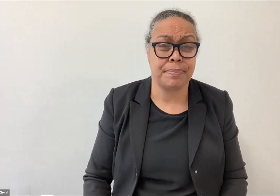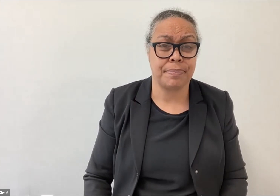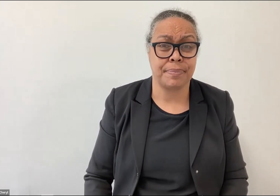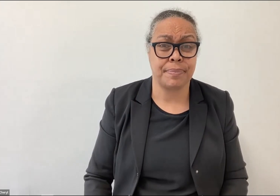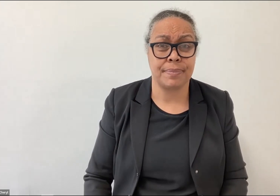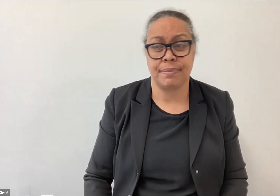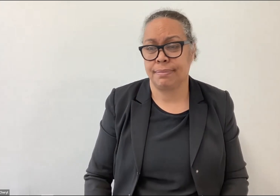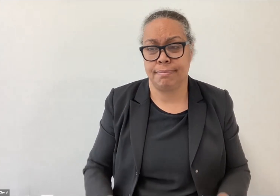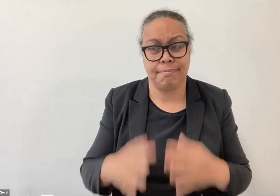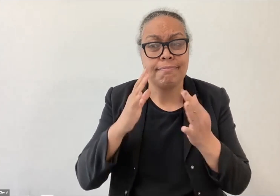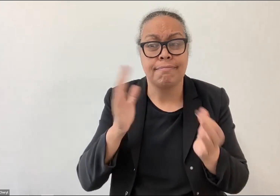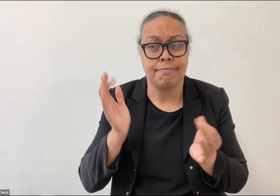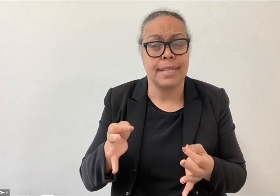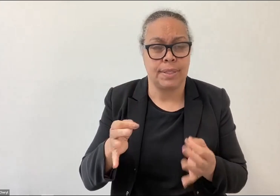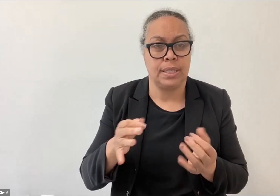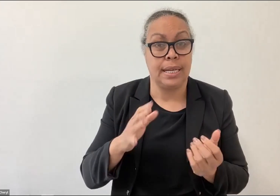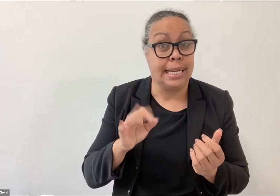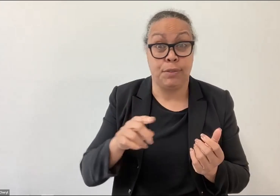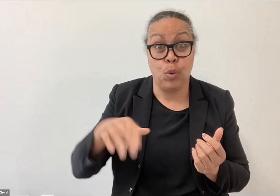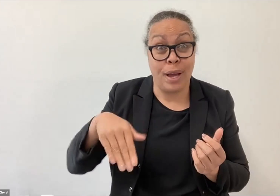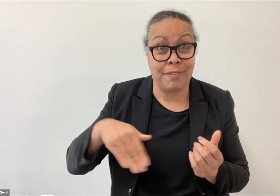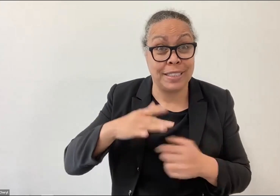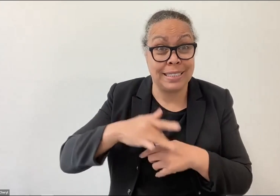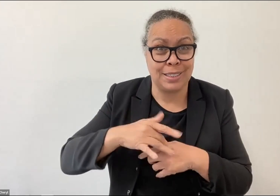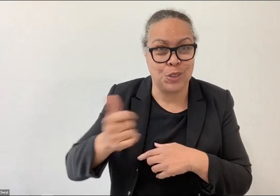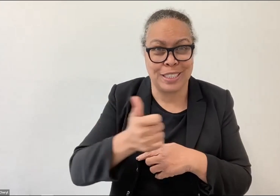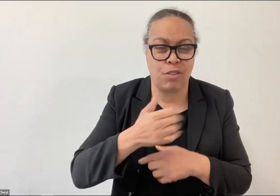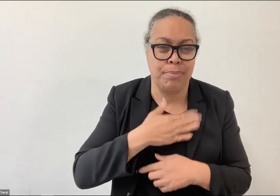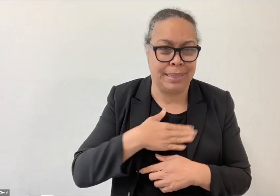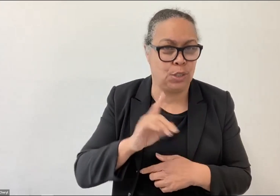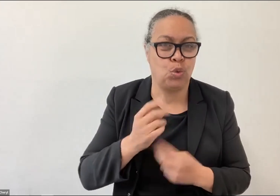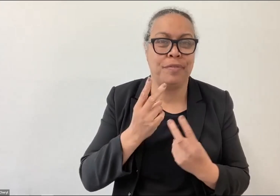Absolutely so, if you all Haven't been there please do visit the Fdr.